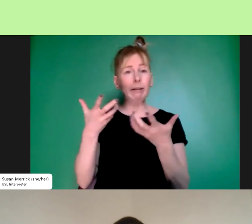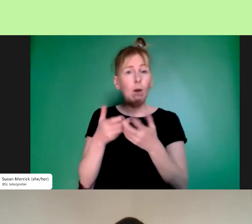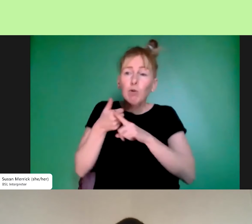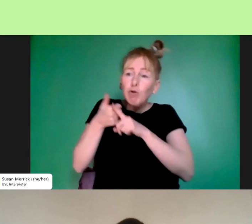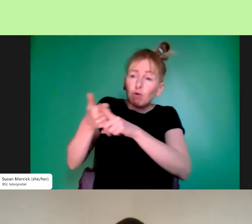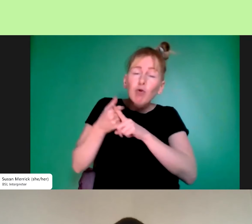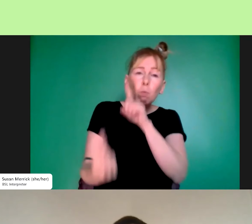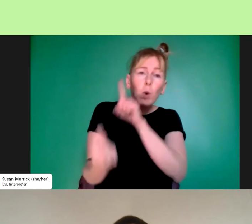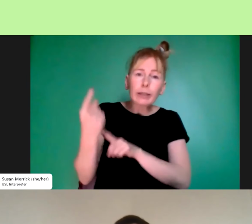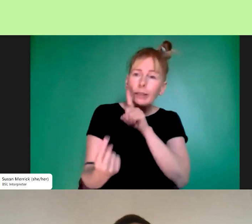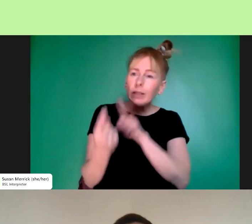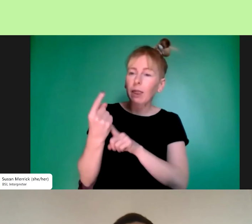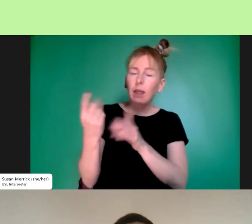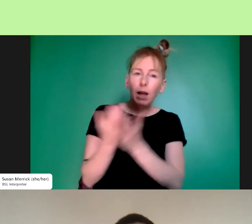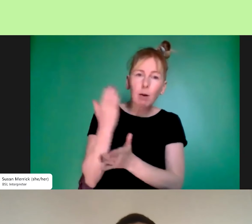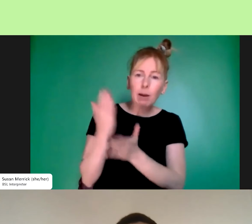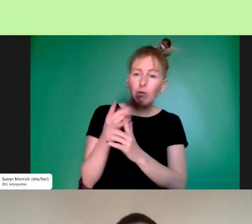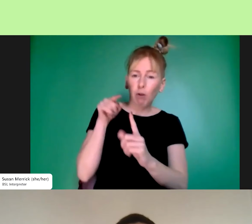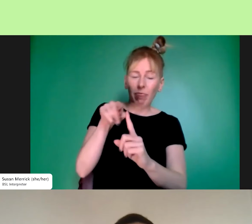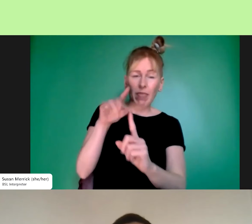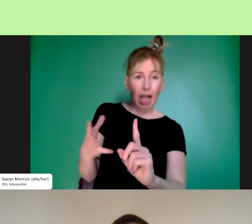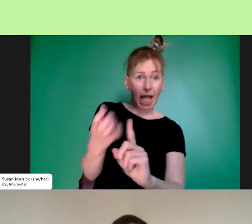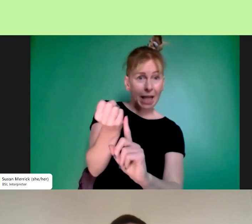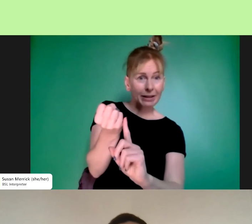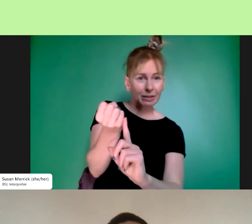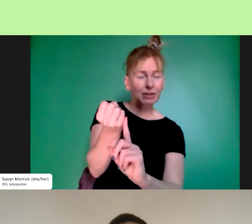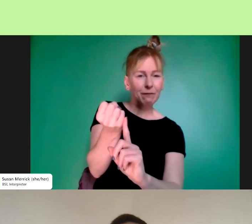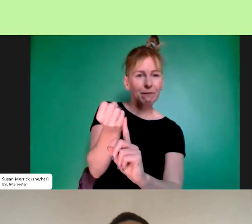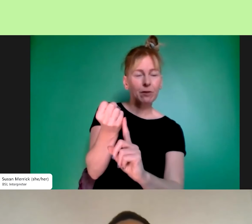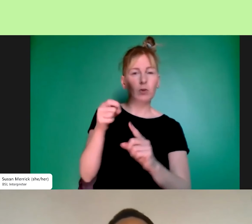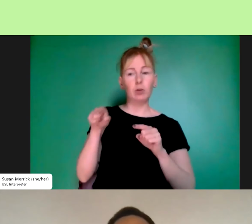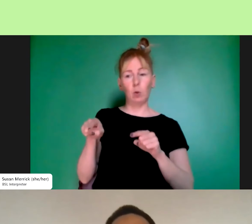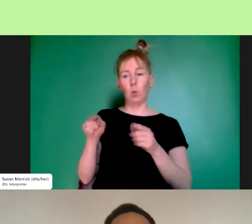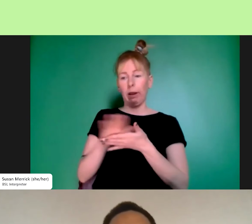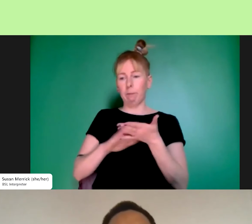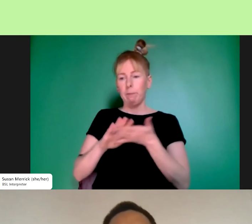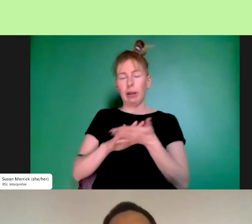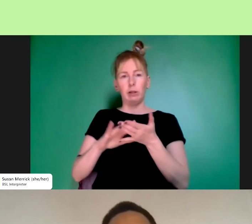they coming together is not against something but towards each other, right? Non